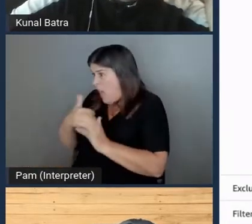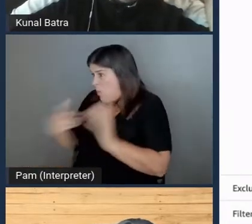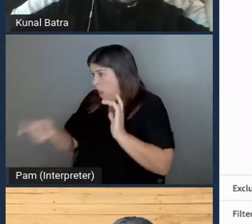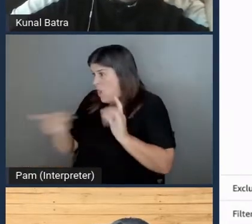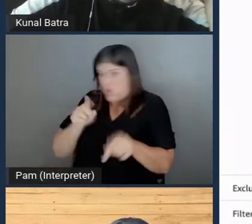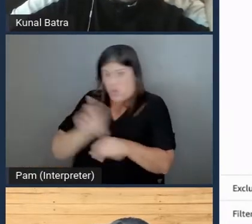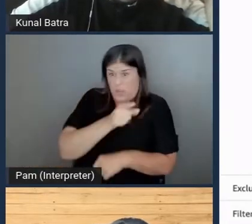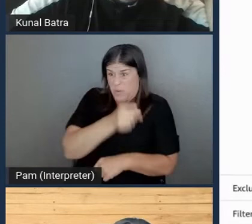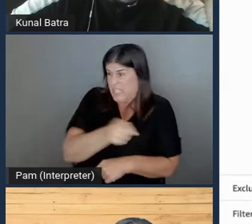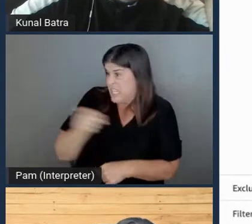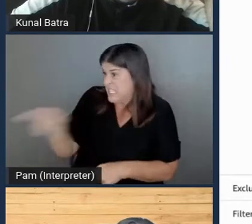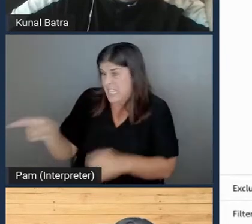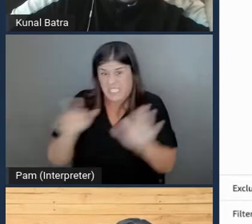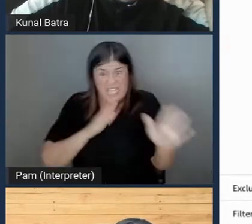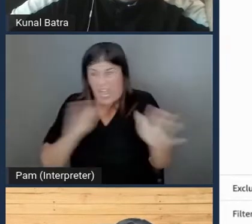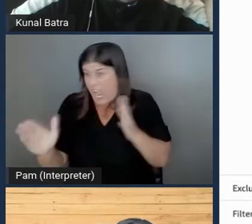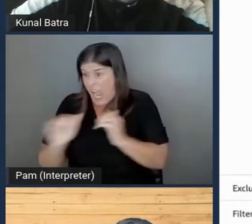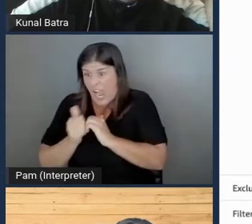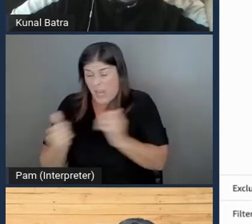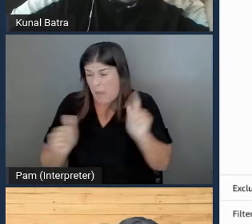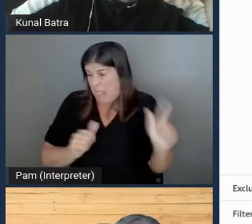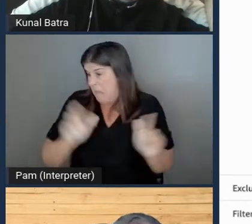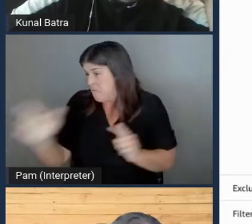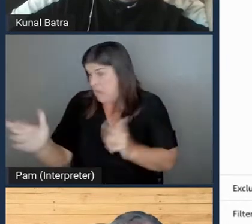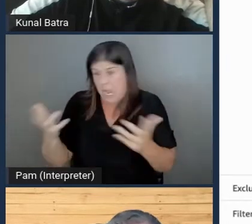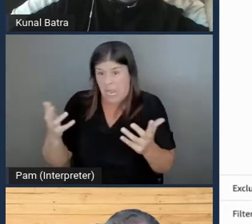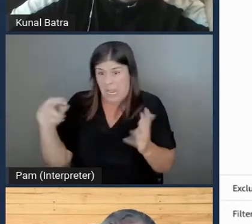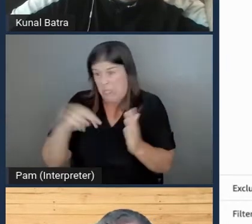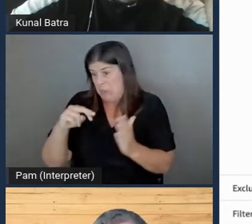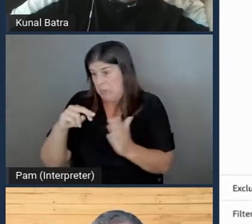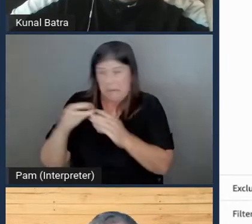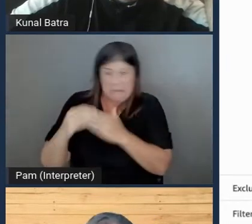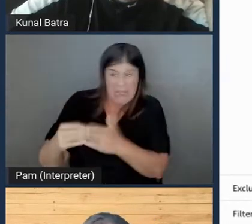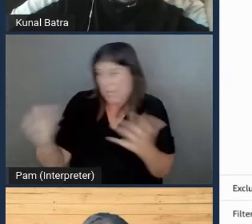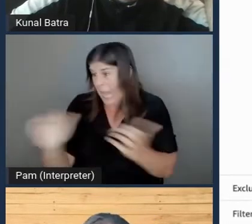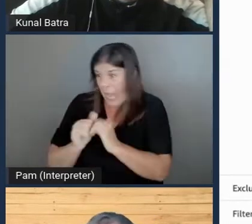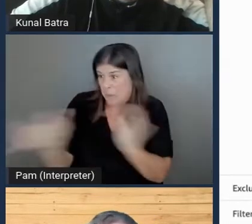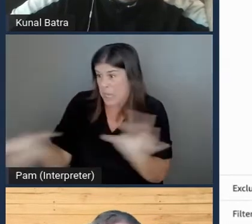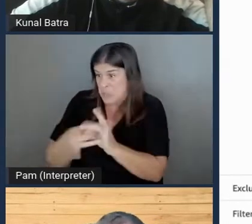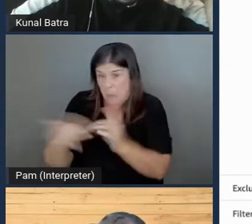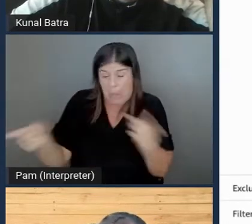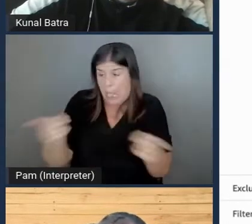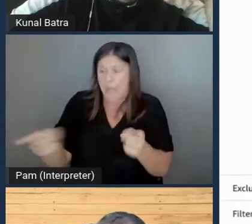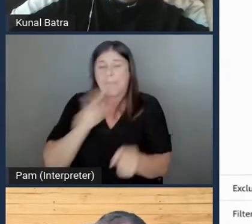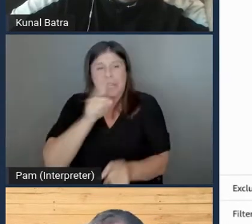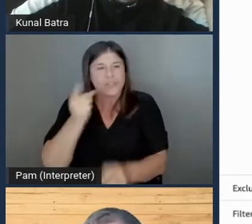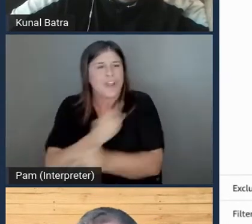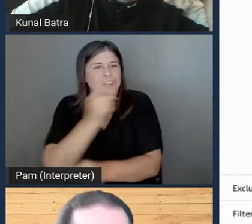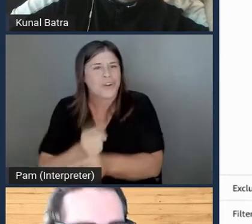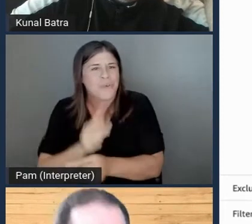outer join, left, right. And have to read through the guide again, (chuckles) make sure I was getting the right join type.